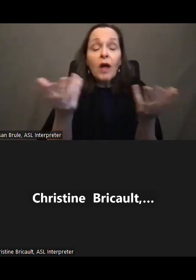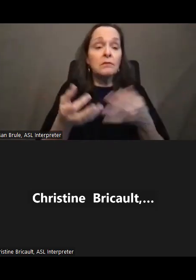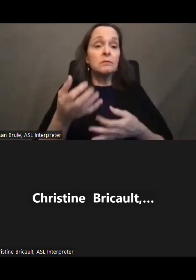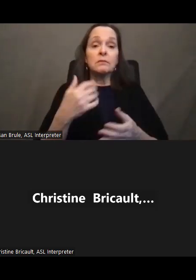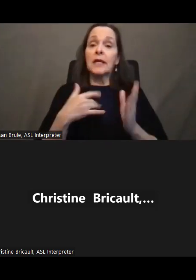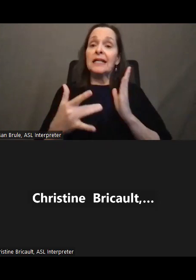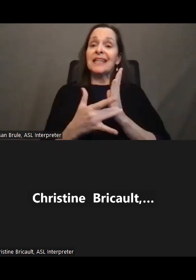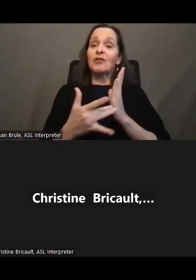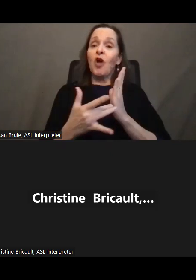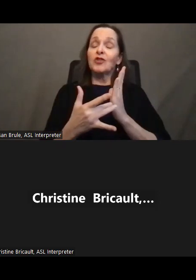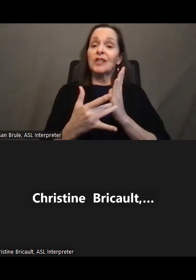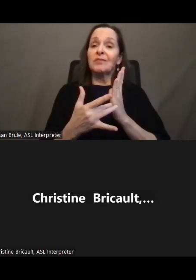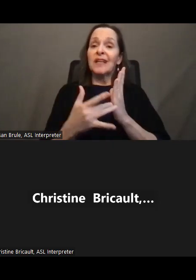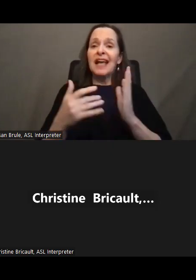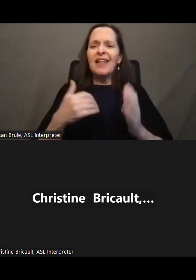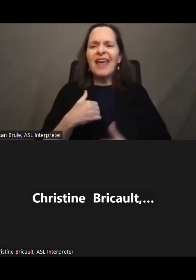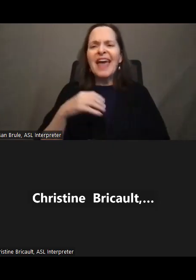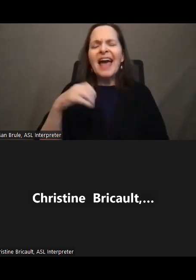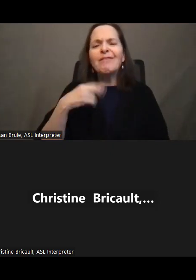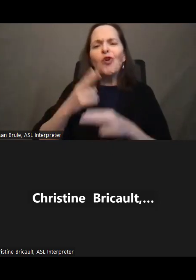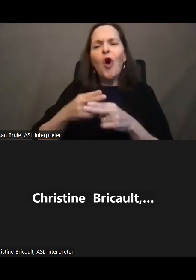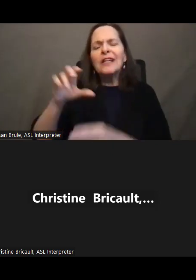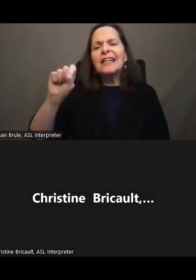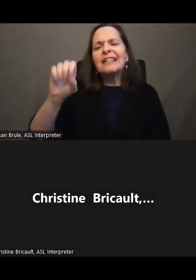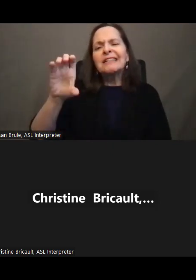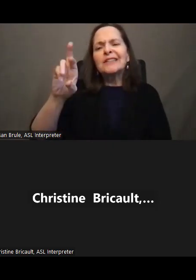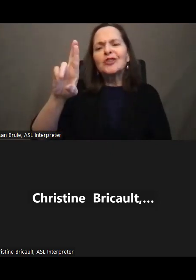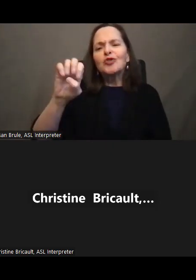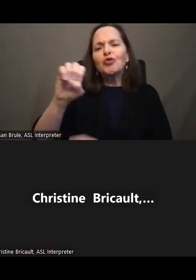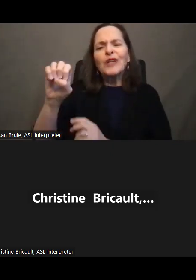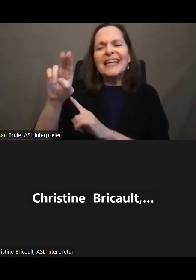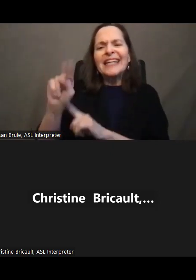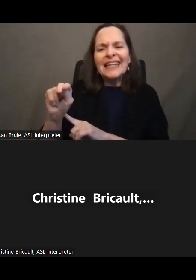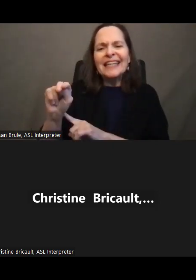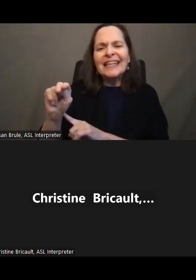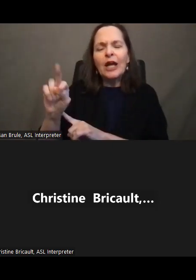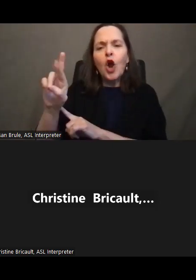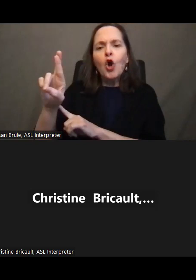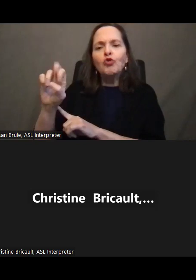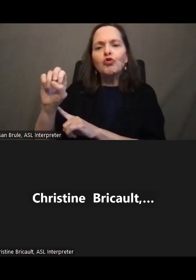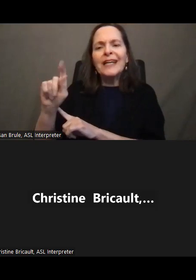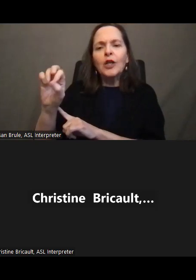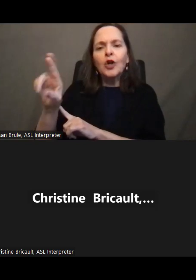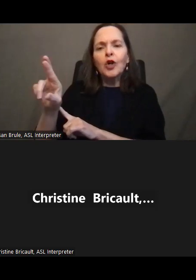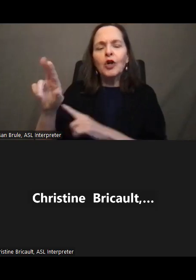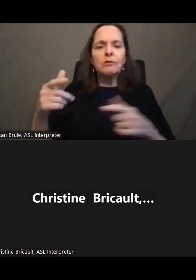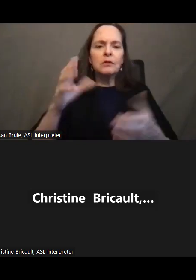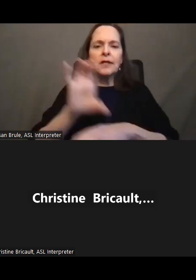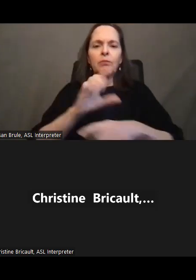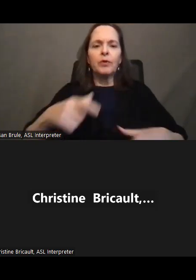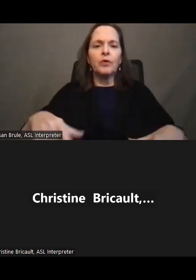There's screen reader software that can read digital text to people who